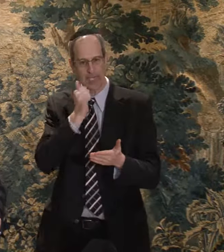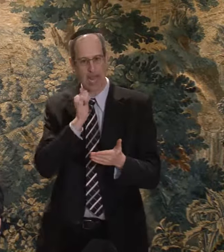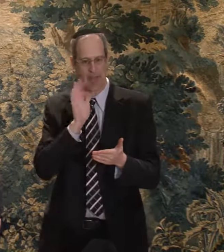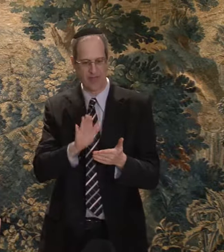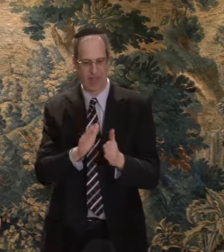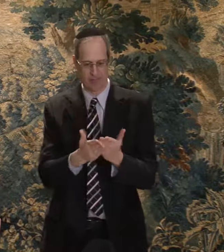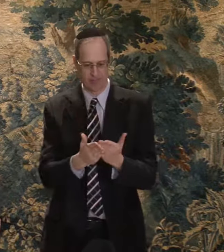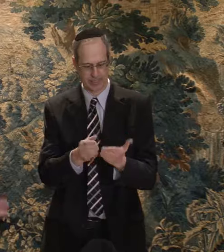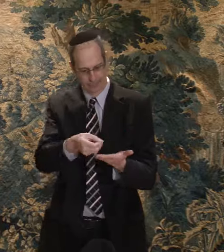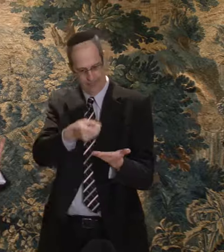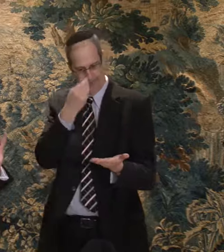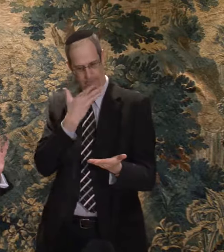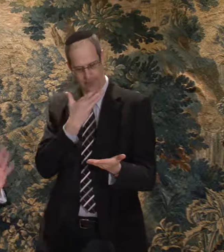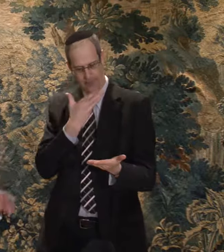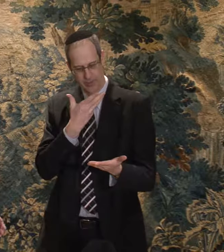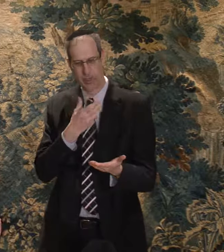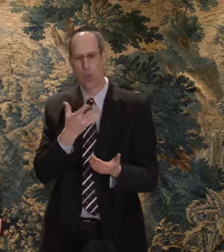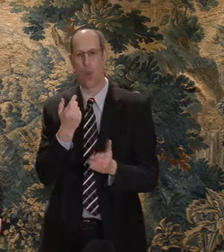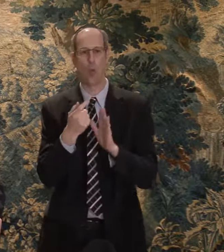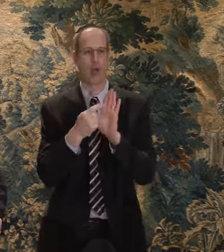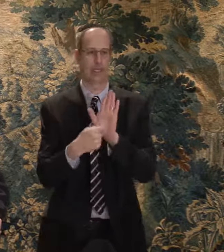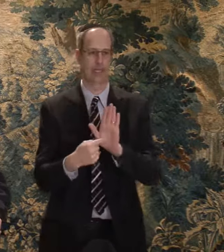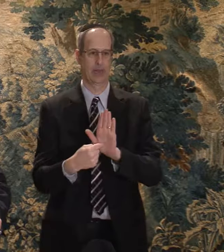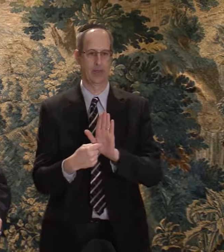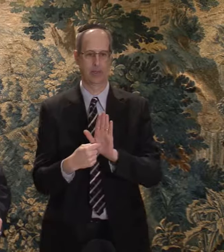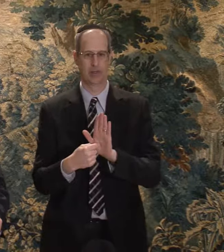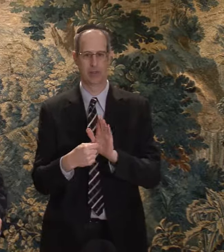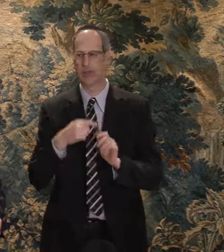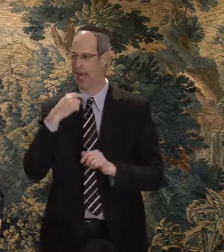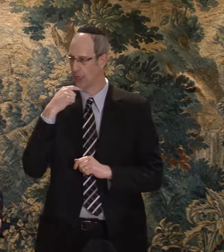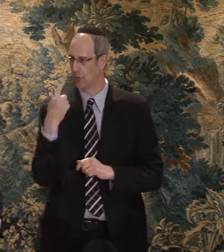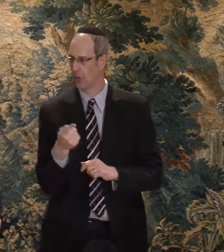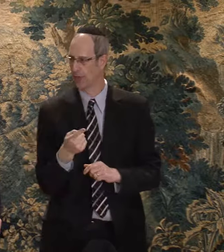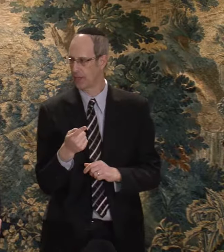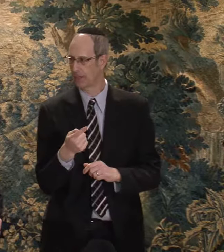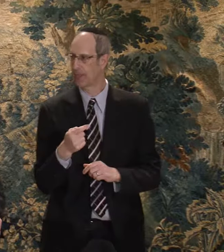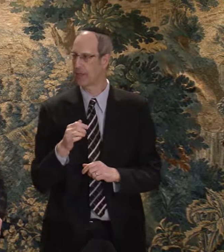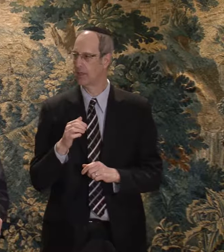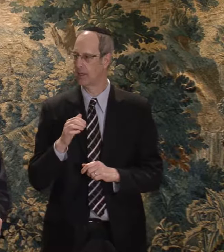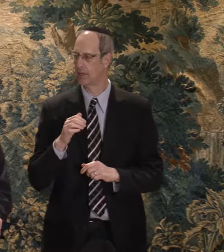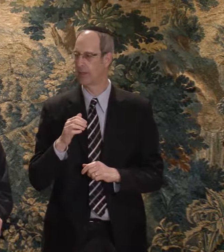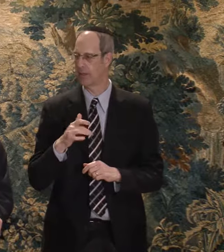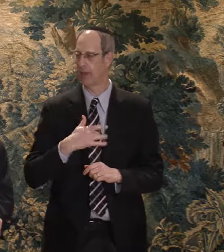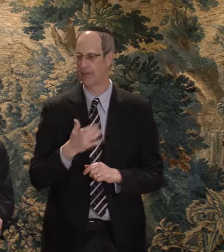and I want to give you one example that I told them that I feel is appropriate